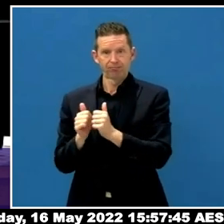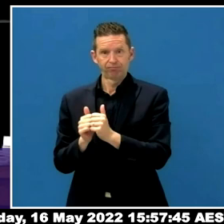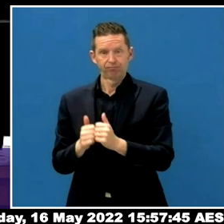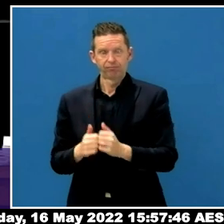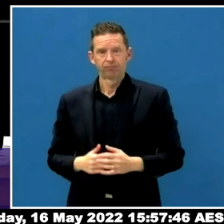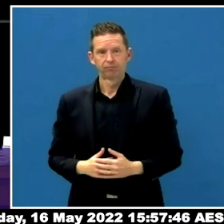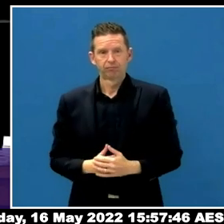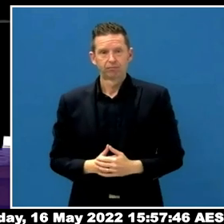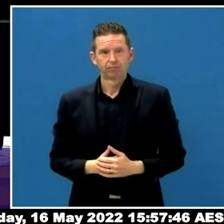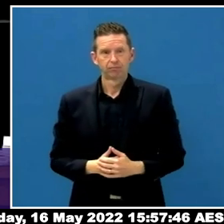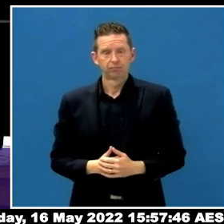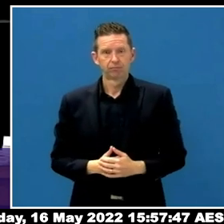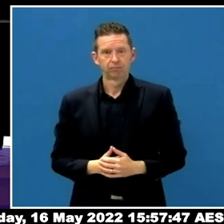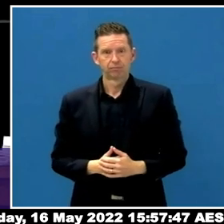bundle A, tab 53.